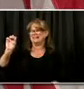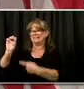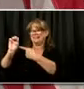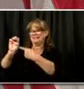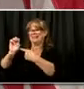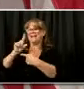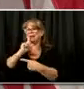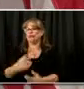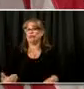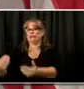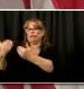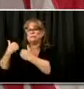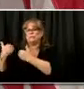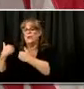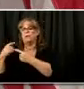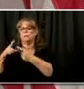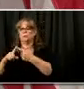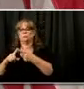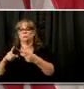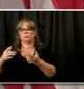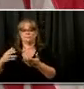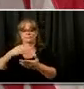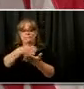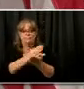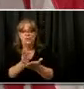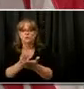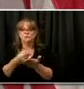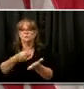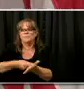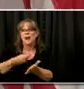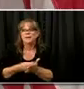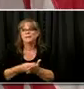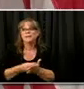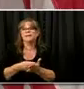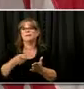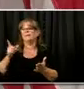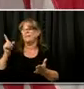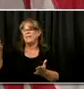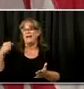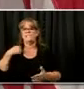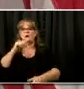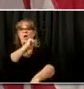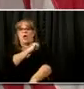maximum flexibility they have under that law to help where they can. The superintendents in the